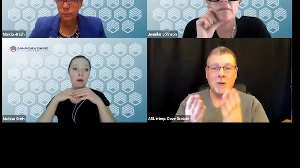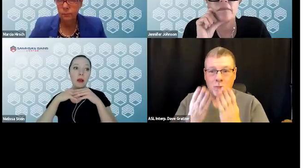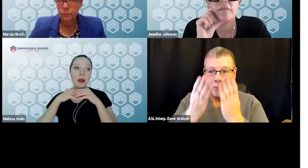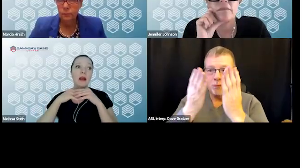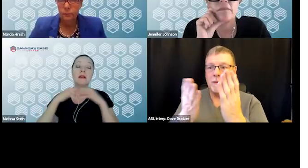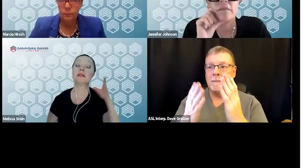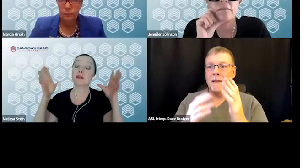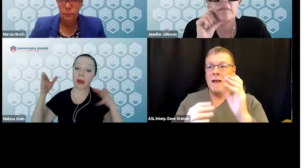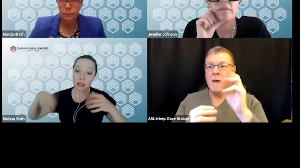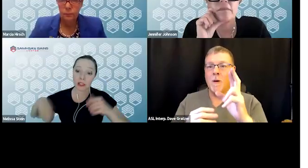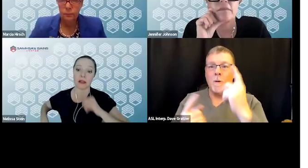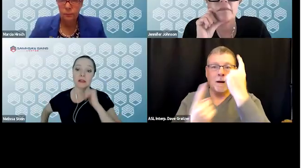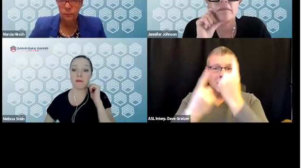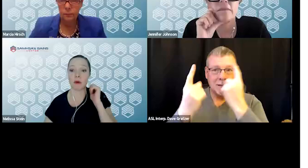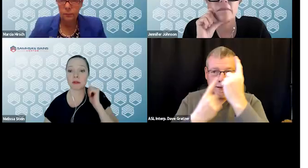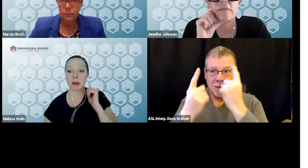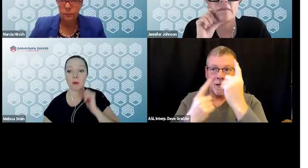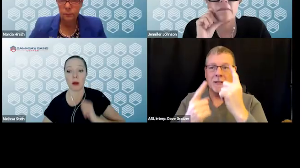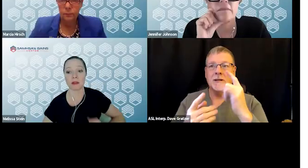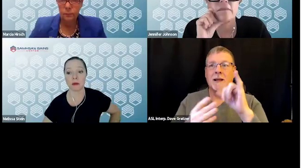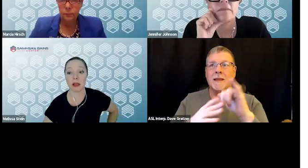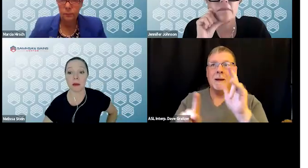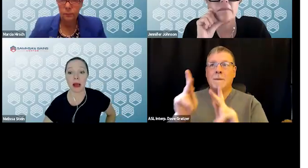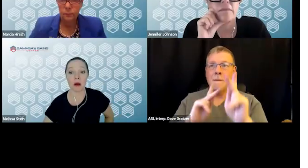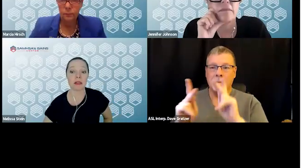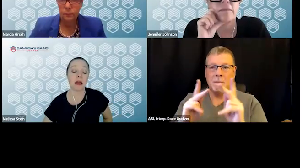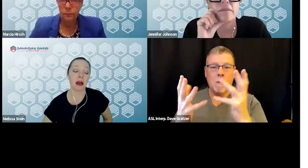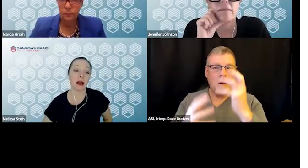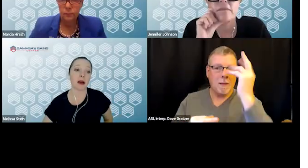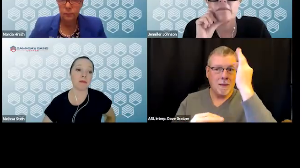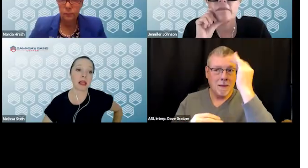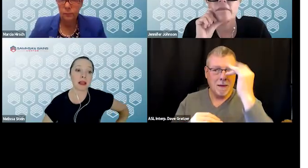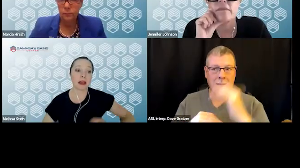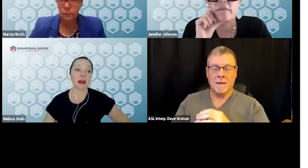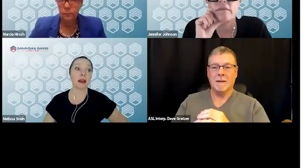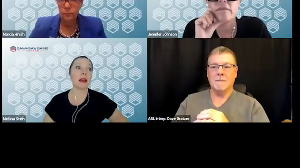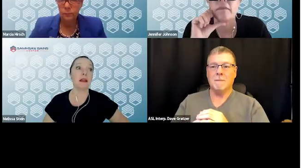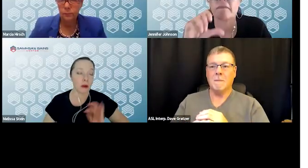other considerations that folks might want to think about, um, uh, in the